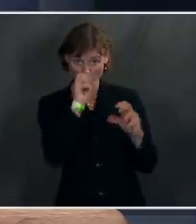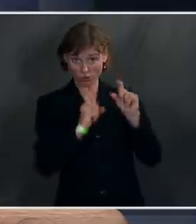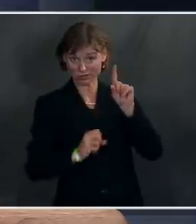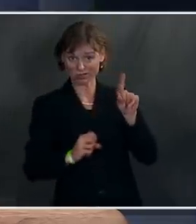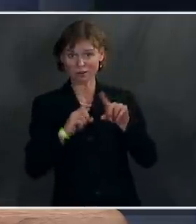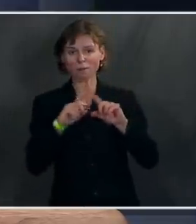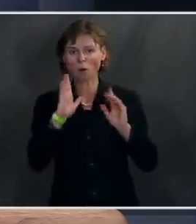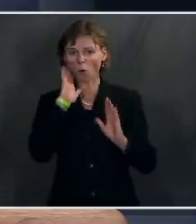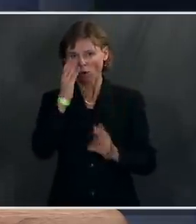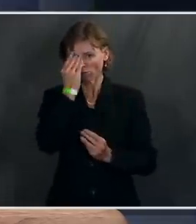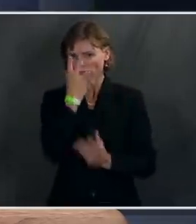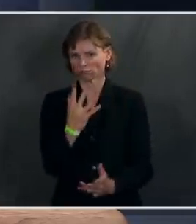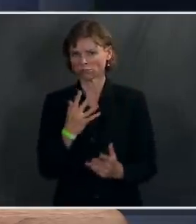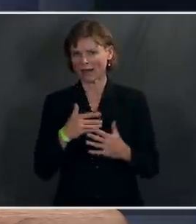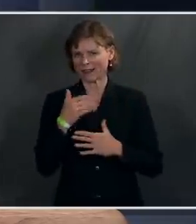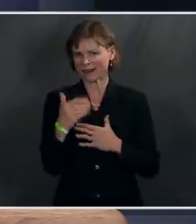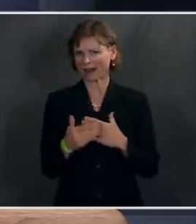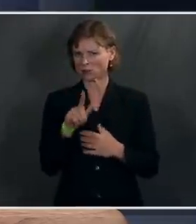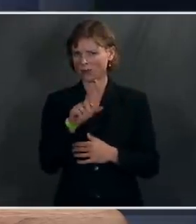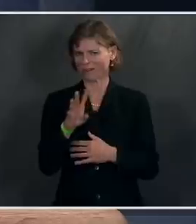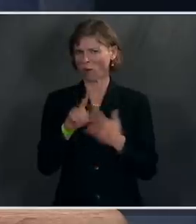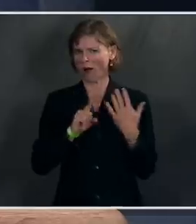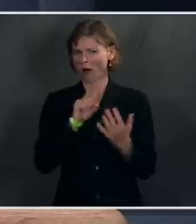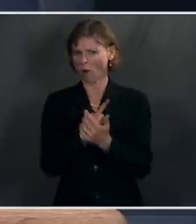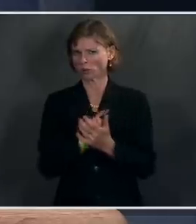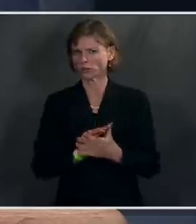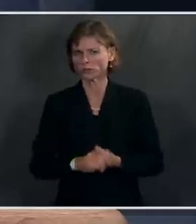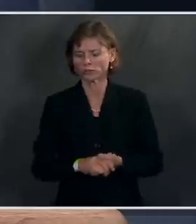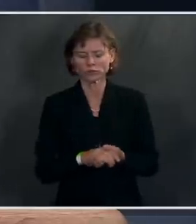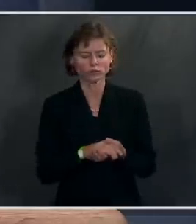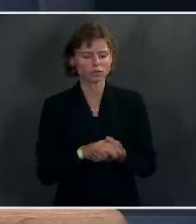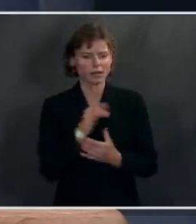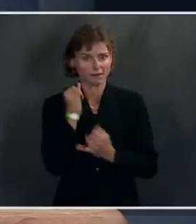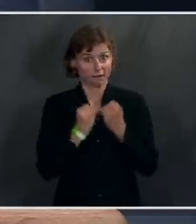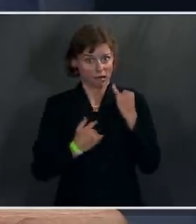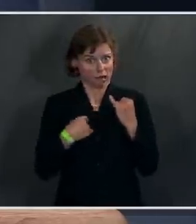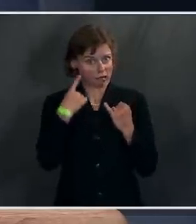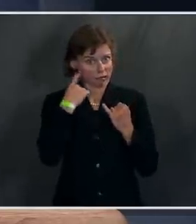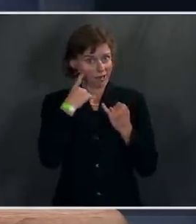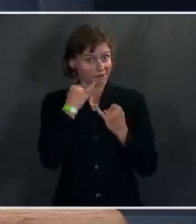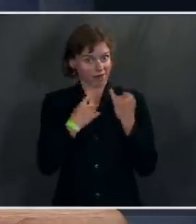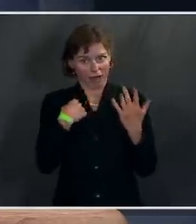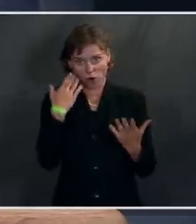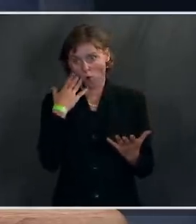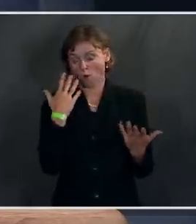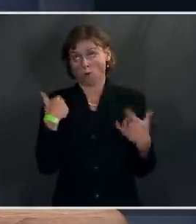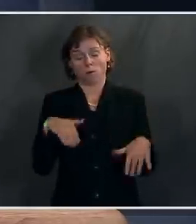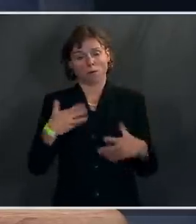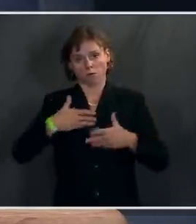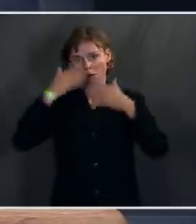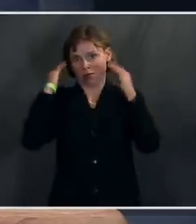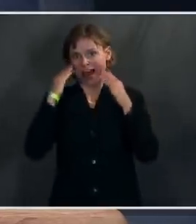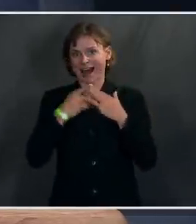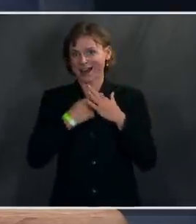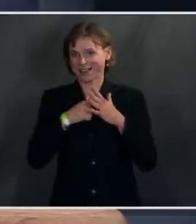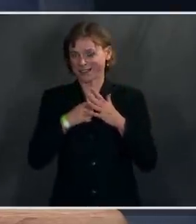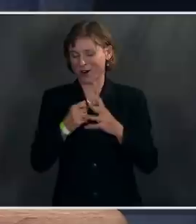in the next 24 hours. Certainly. Finally, I think finally, I know this is a lot at the top. We can confirm that the president